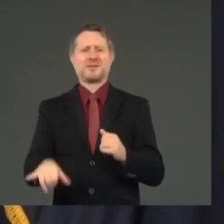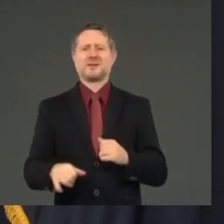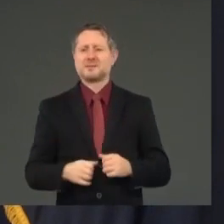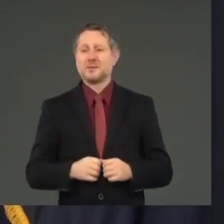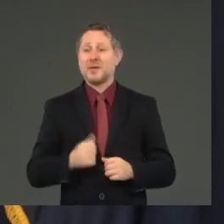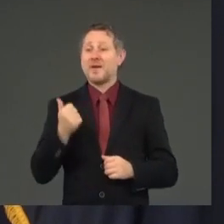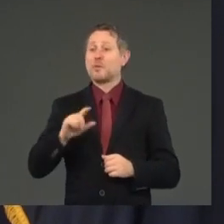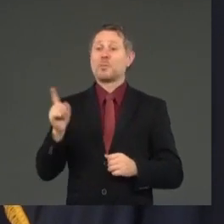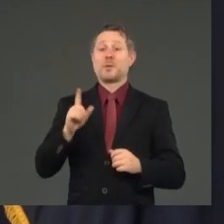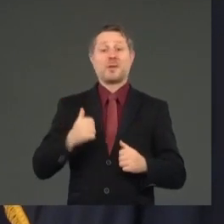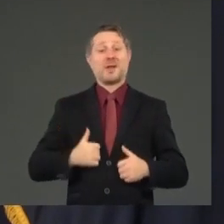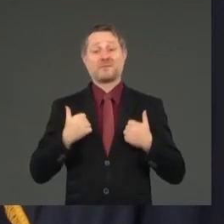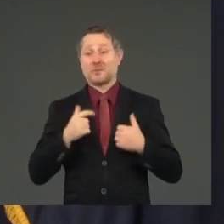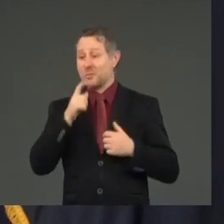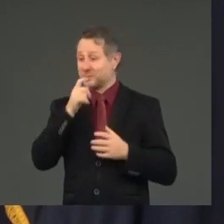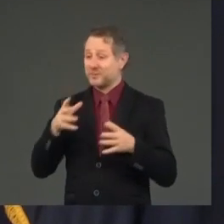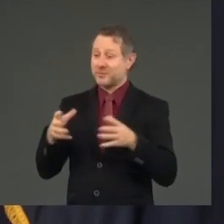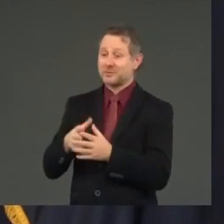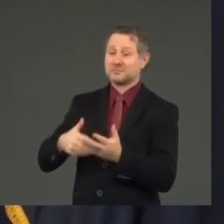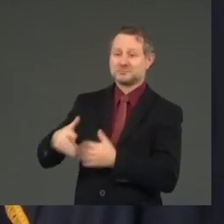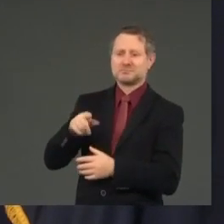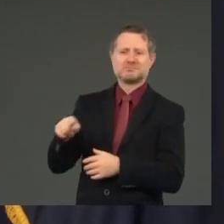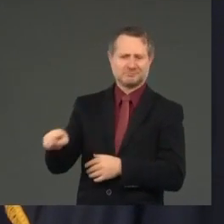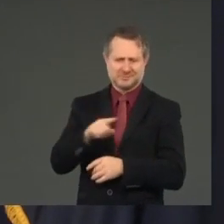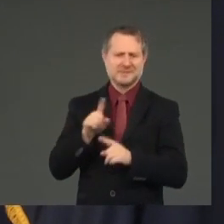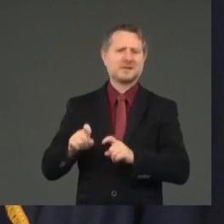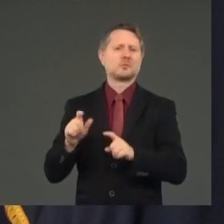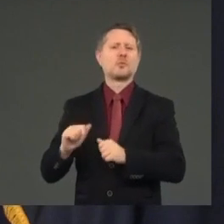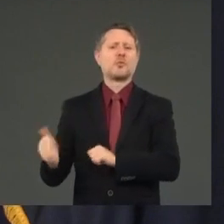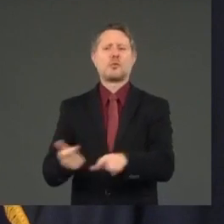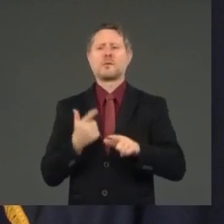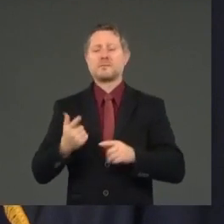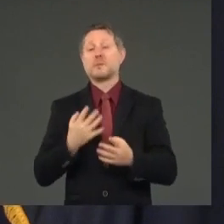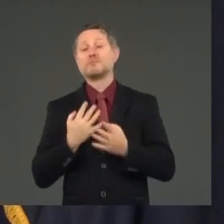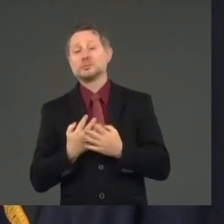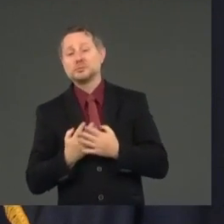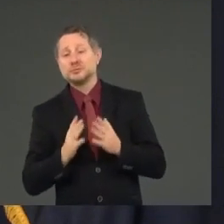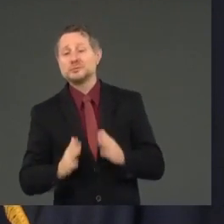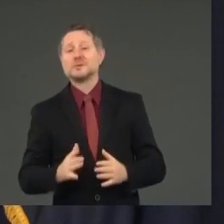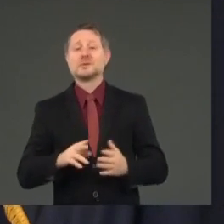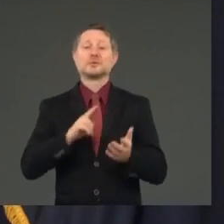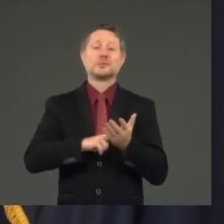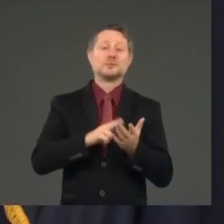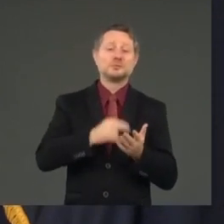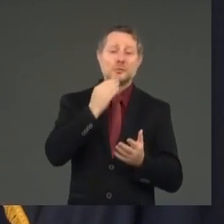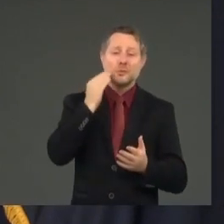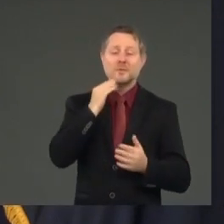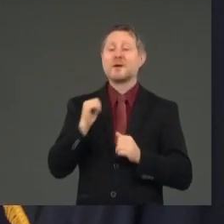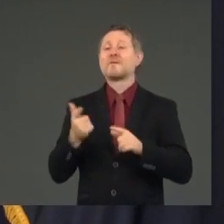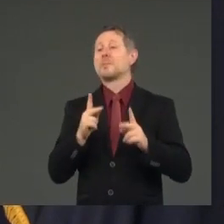HOME. EVERY STATE WANTS TO TEST EVERY